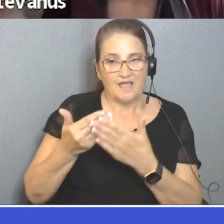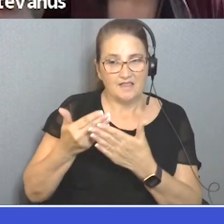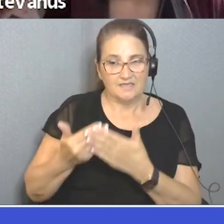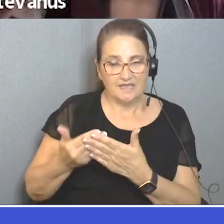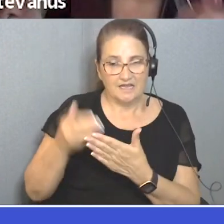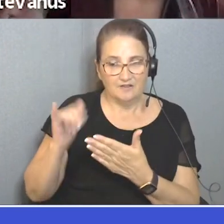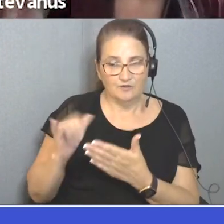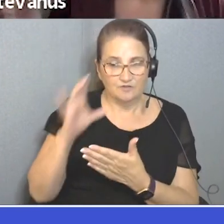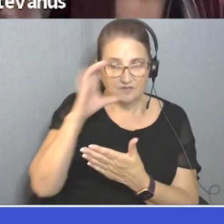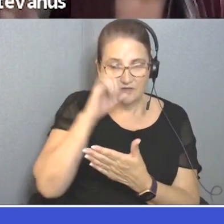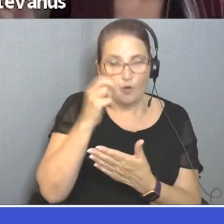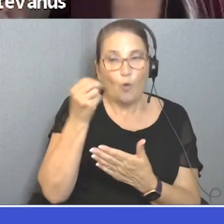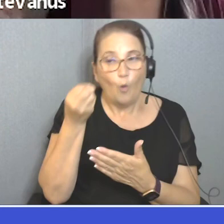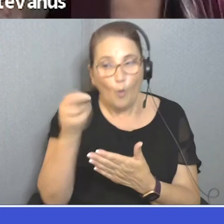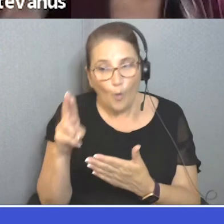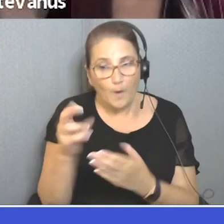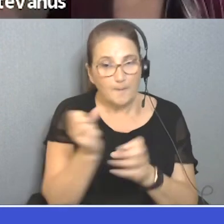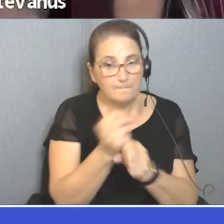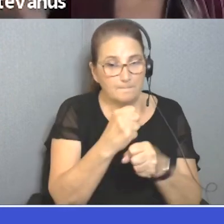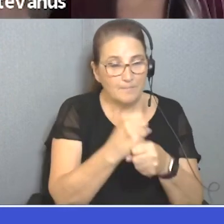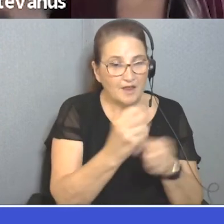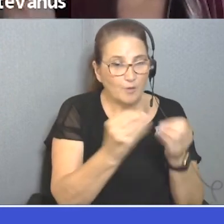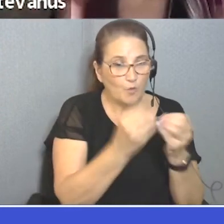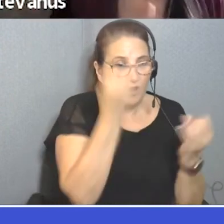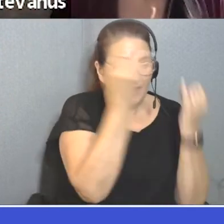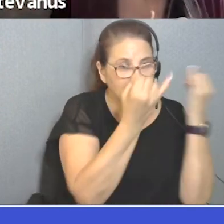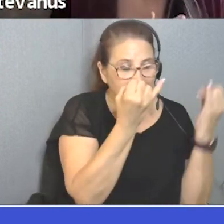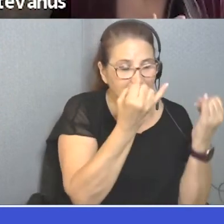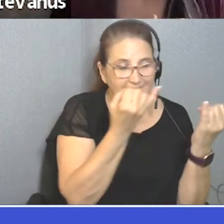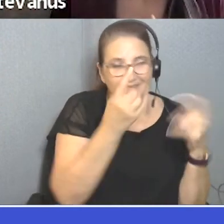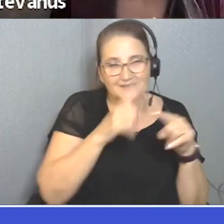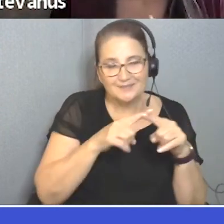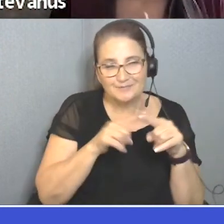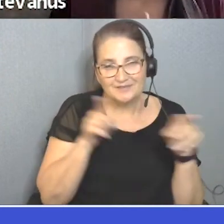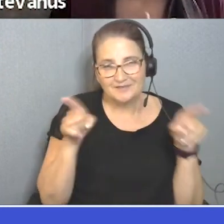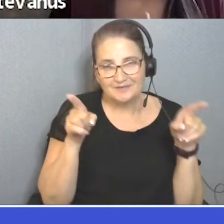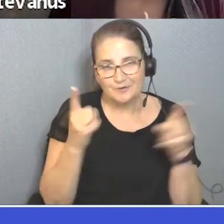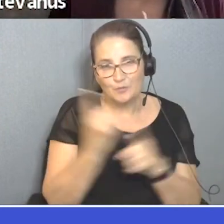trying to validate assumptions or generate more ideas, one might